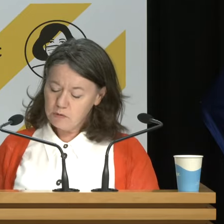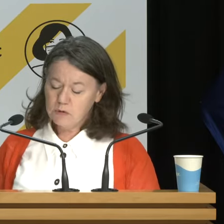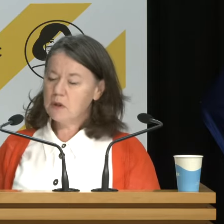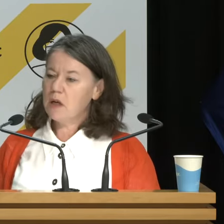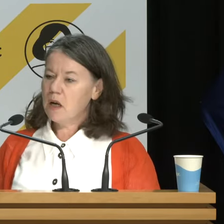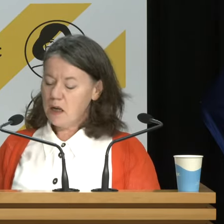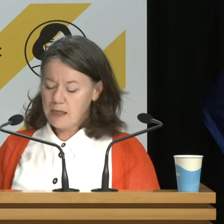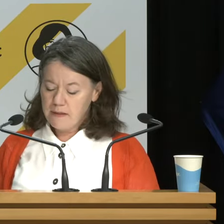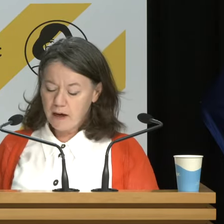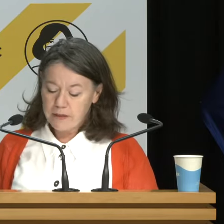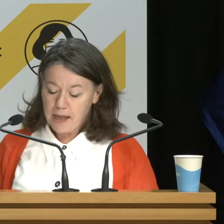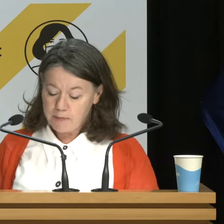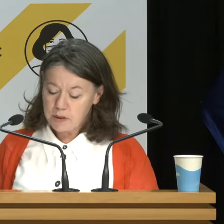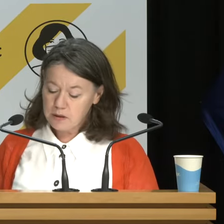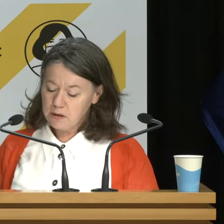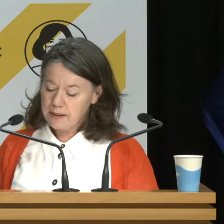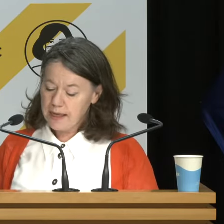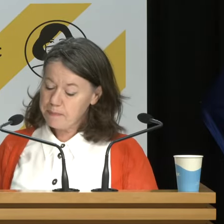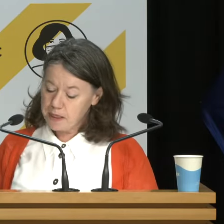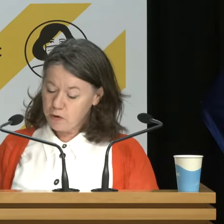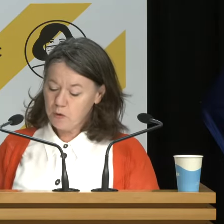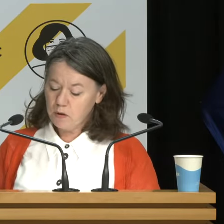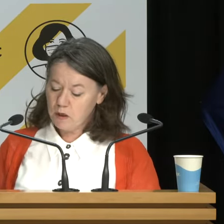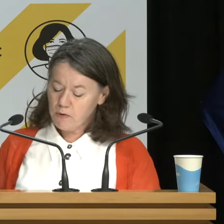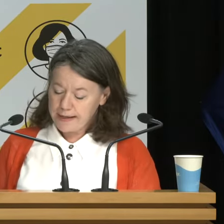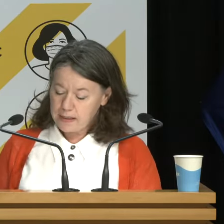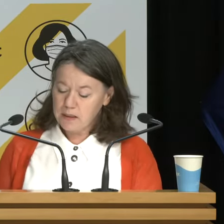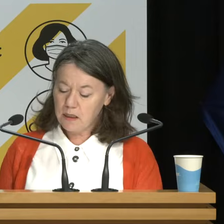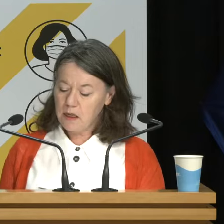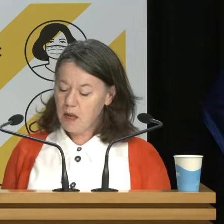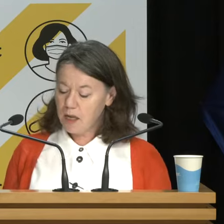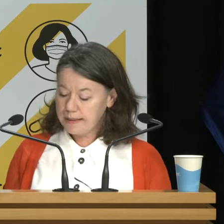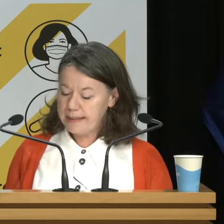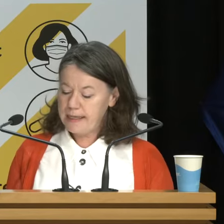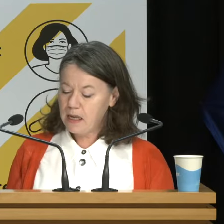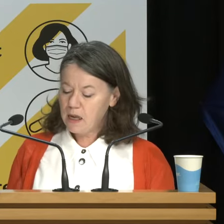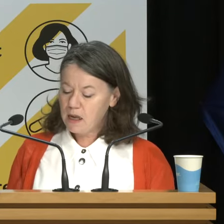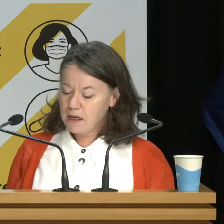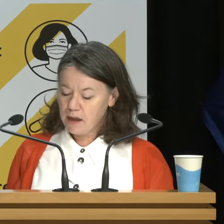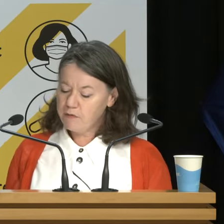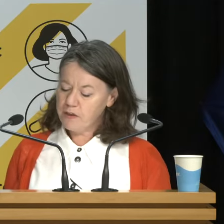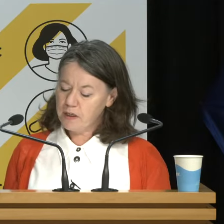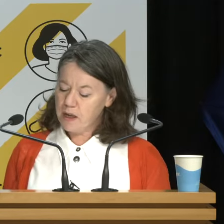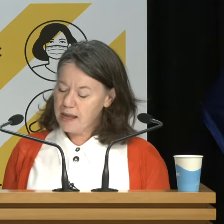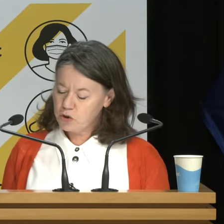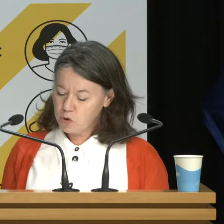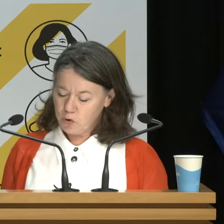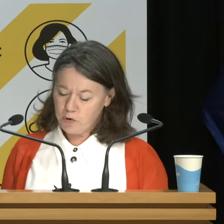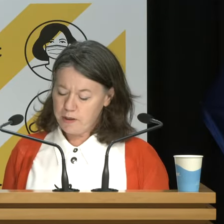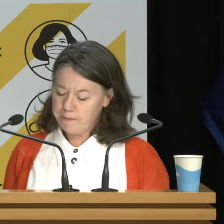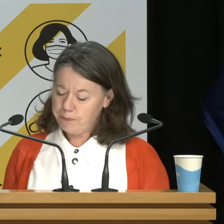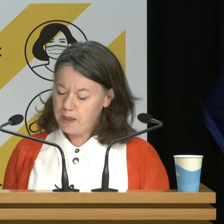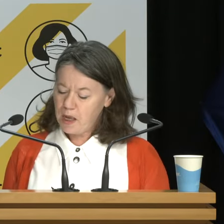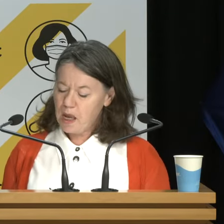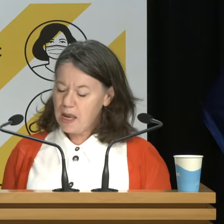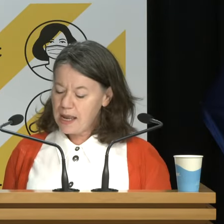workers. There are seven pop-up testing